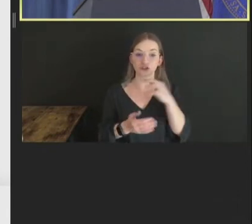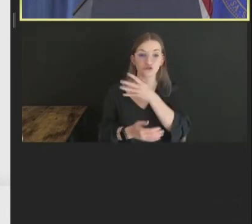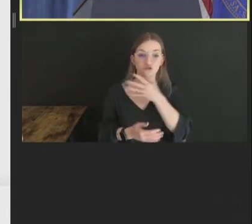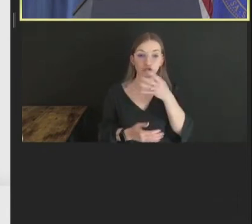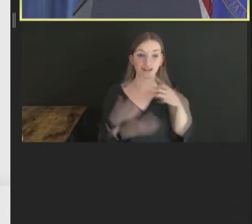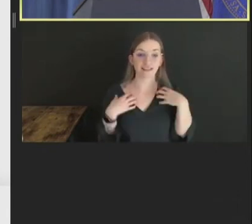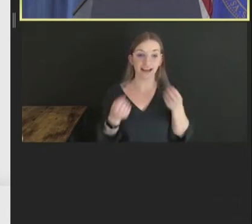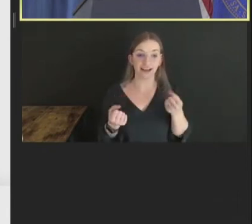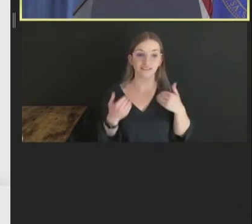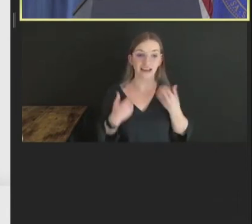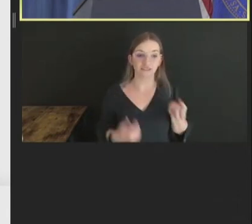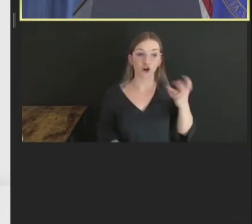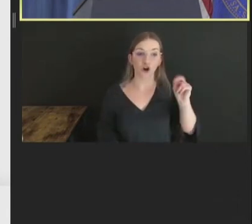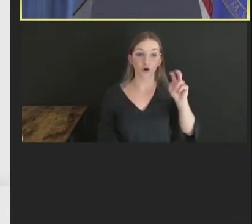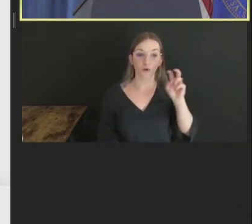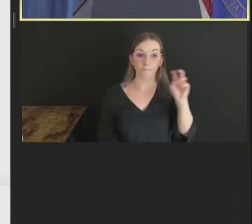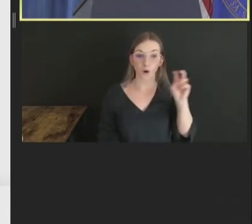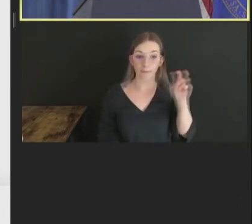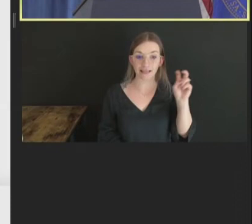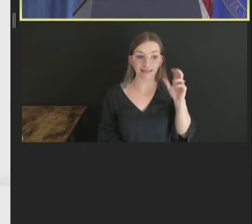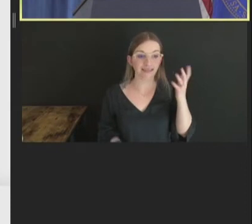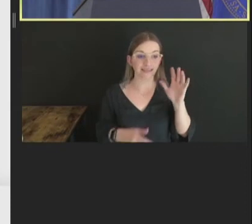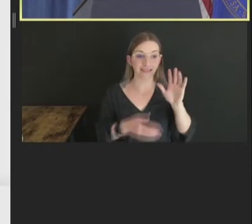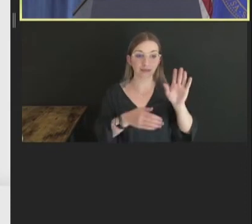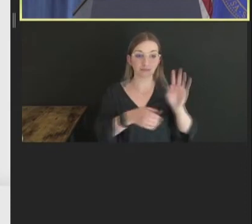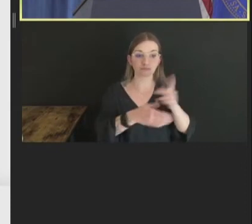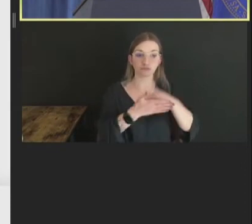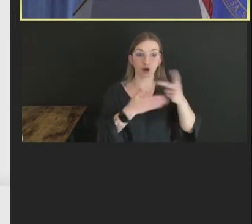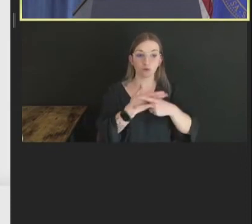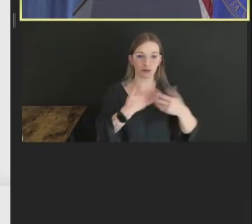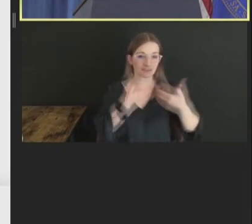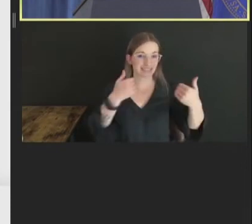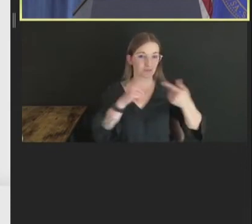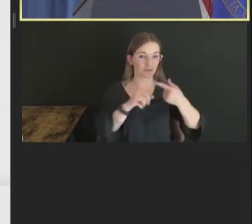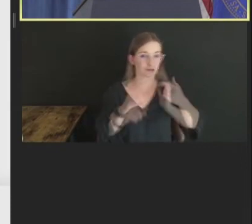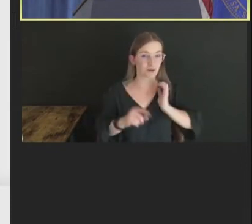actually, from our state mobile vaccine program. And again, when you're working with a community